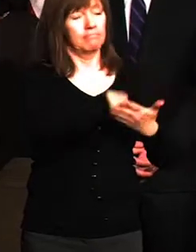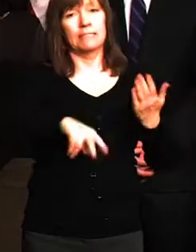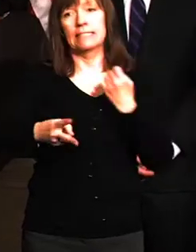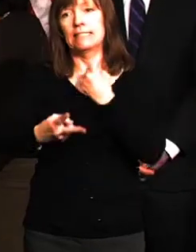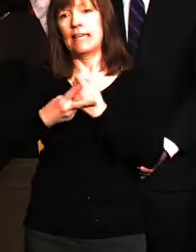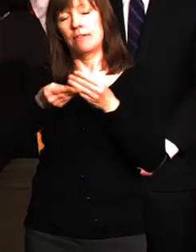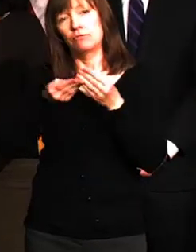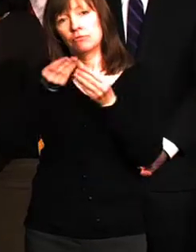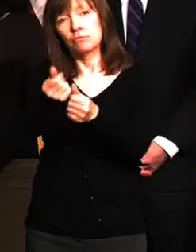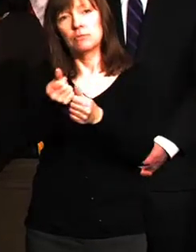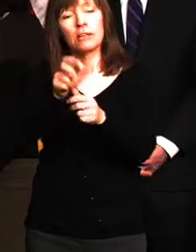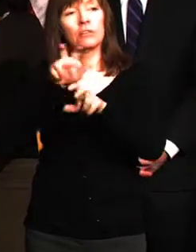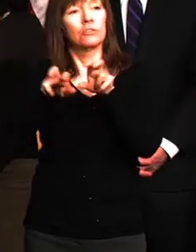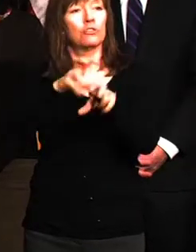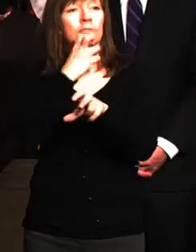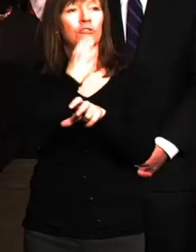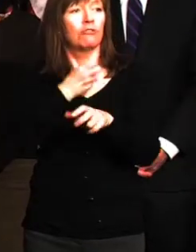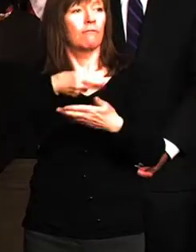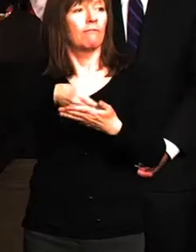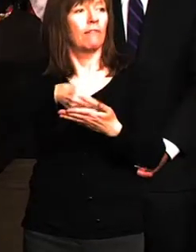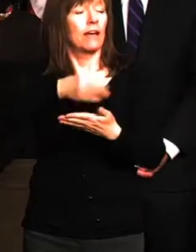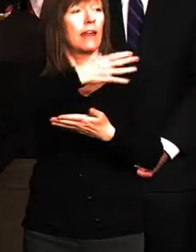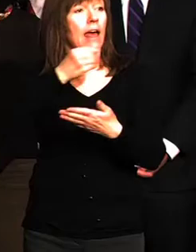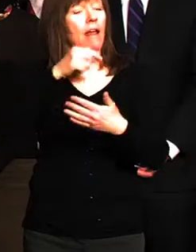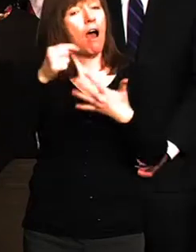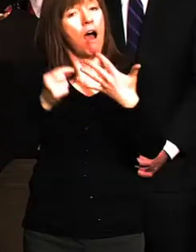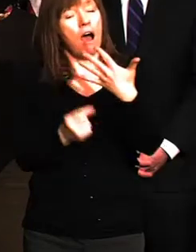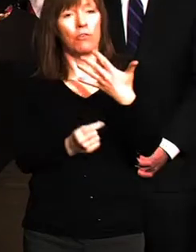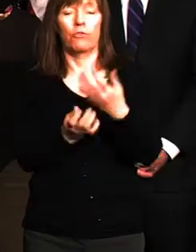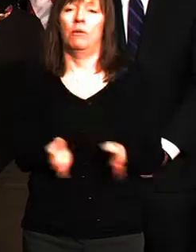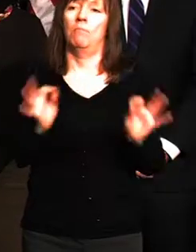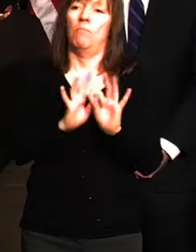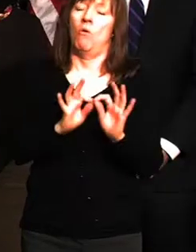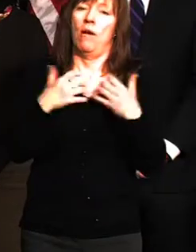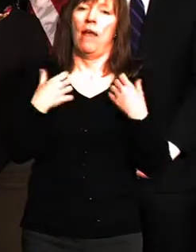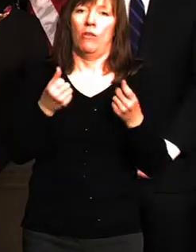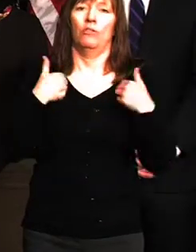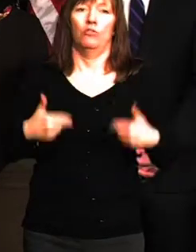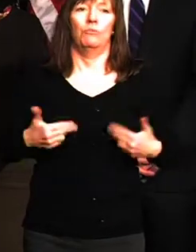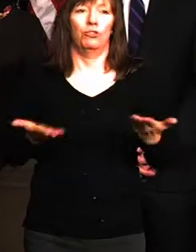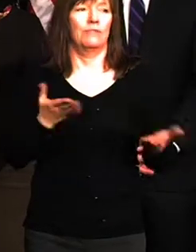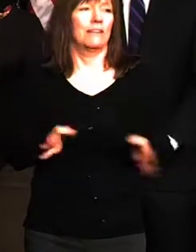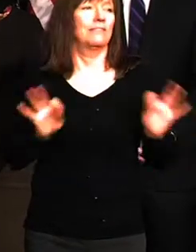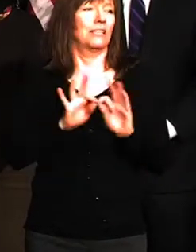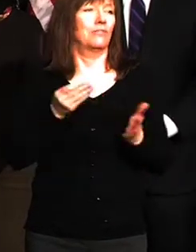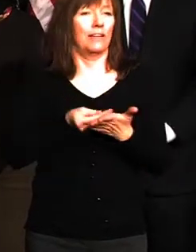fund and for other important essential health and human services. Thank you. And with that,